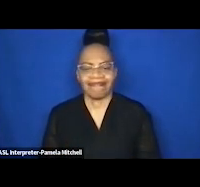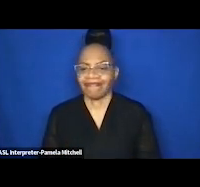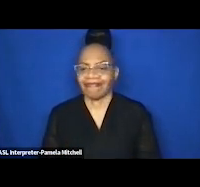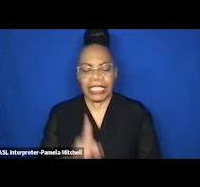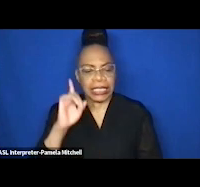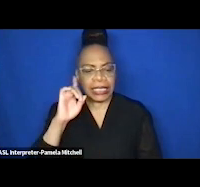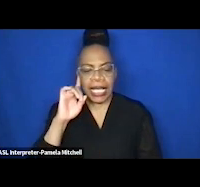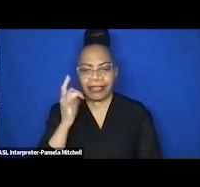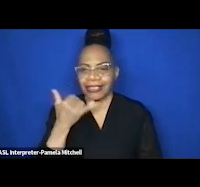Said, "I could help you."